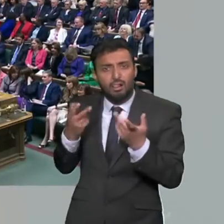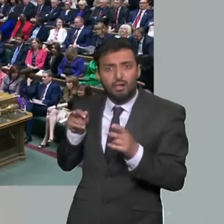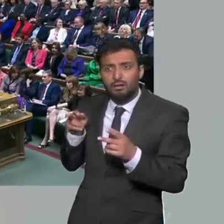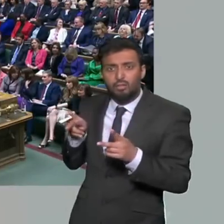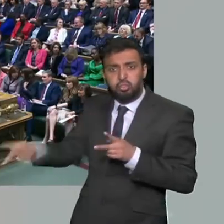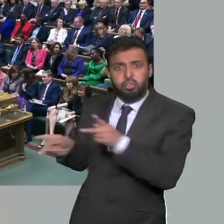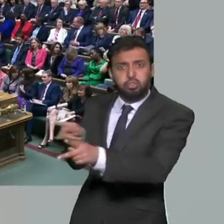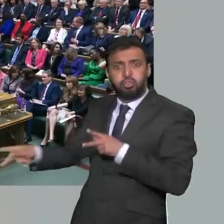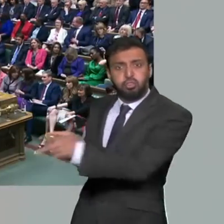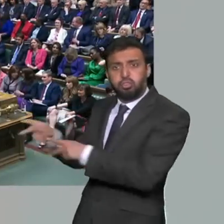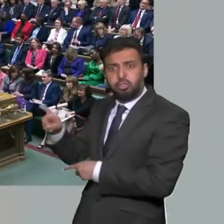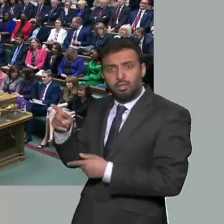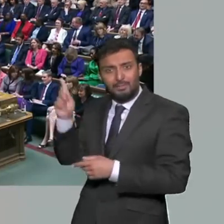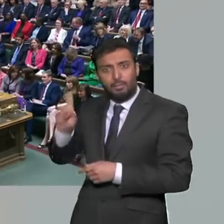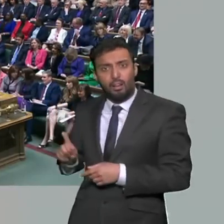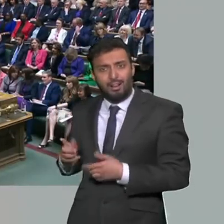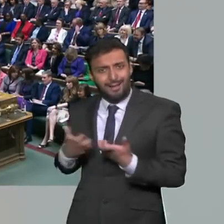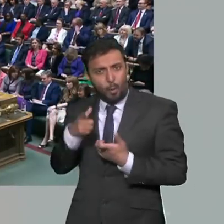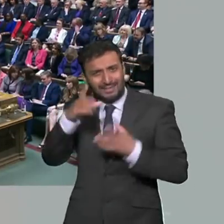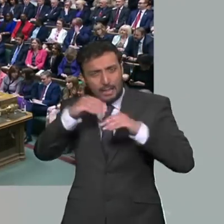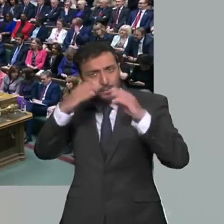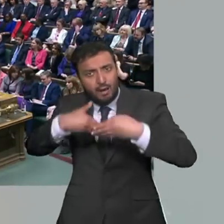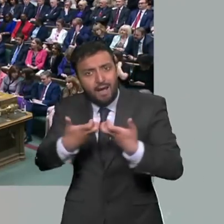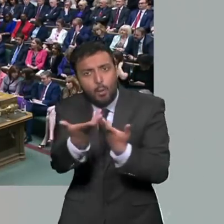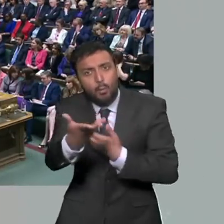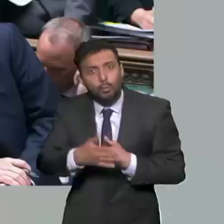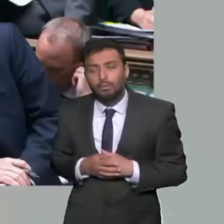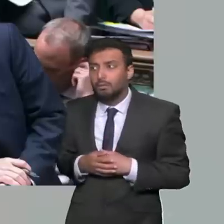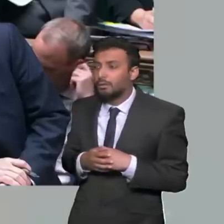The Prime Minister From furlough onwards everything we have done